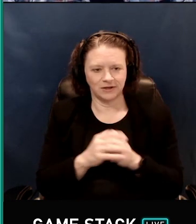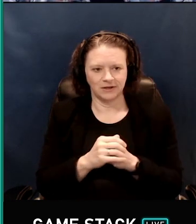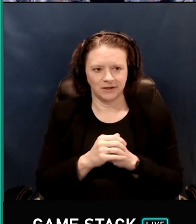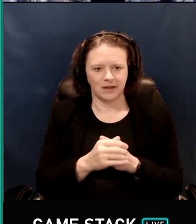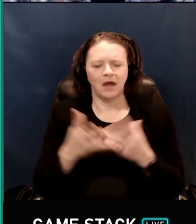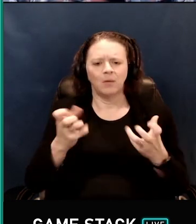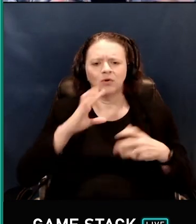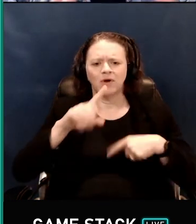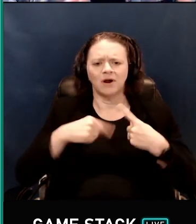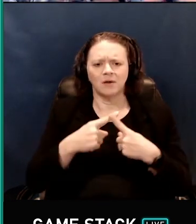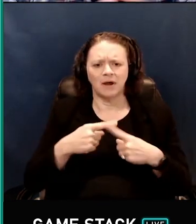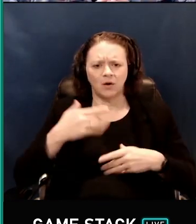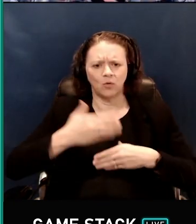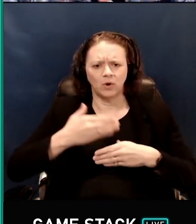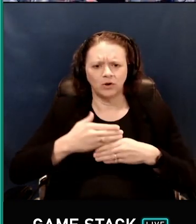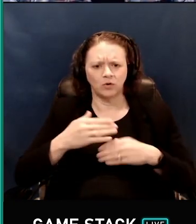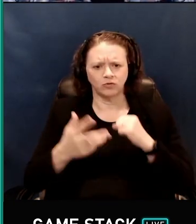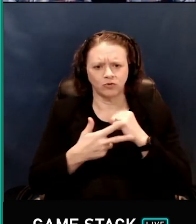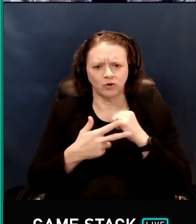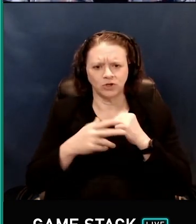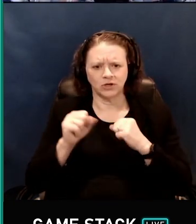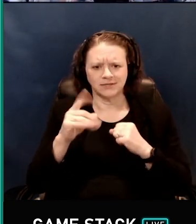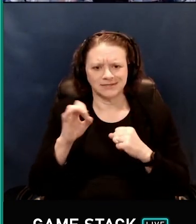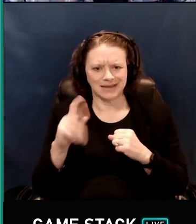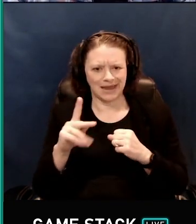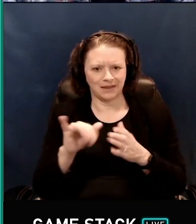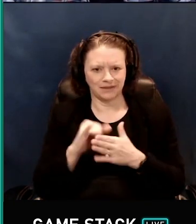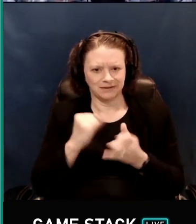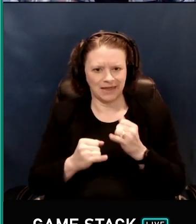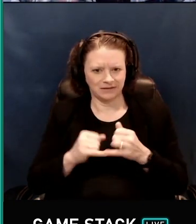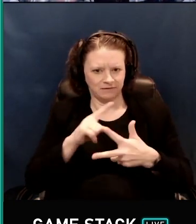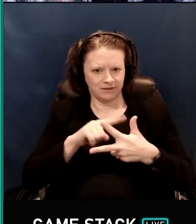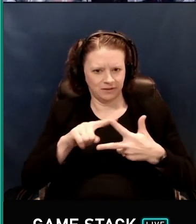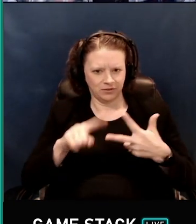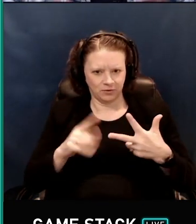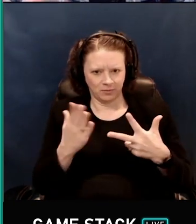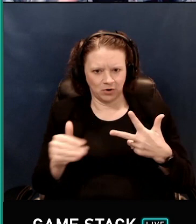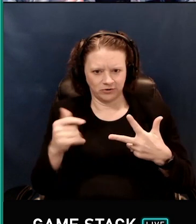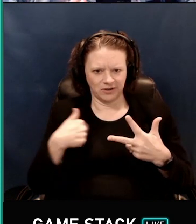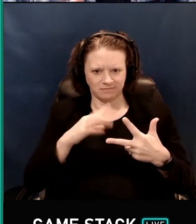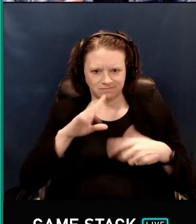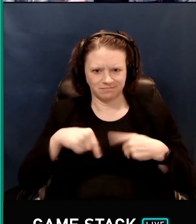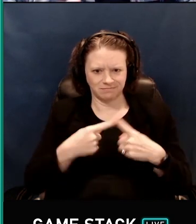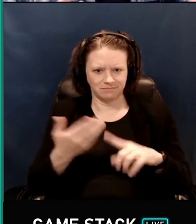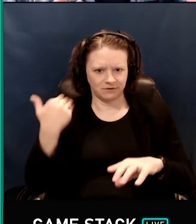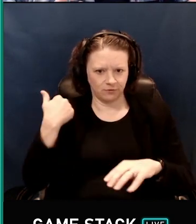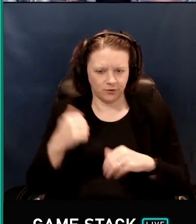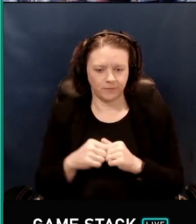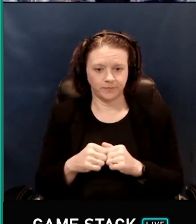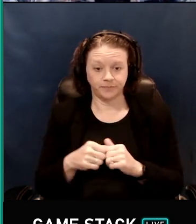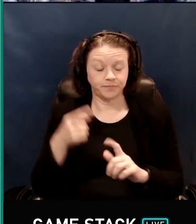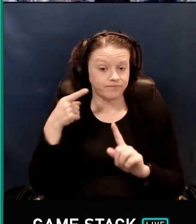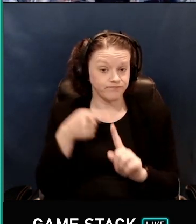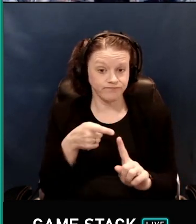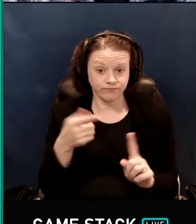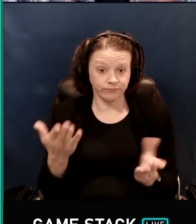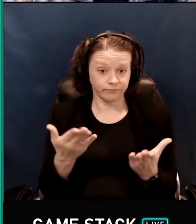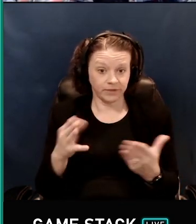This is the last of those three components that I mentioned before. What we're basically doing here at Microsoft is optimizing Windows